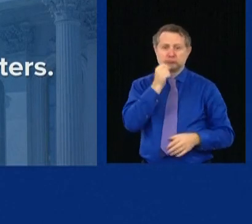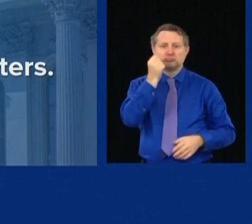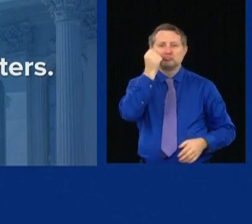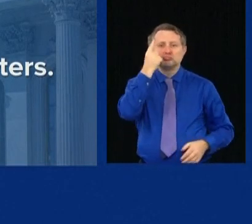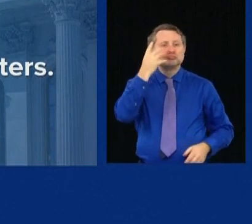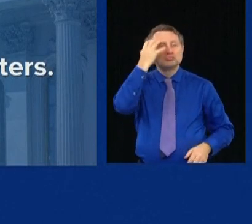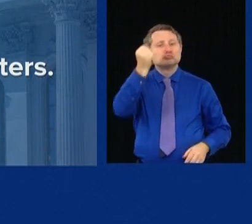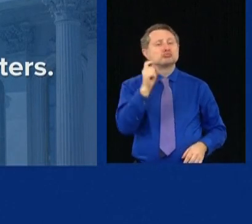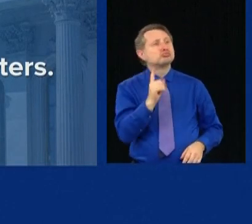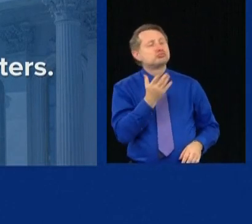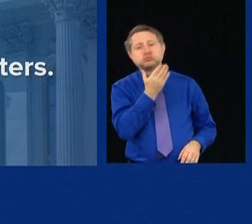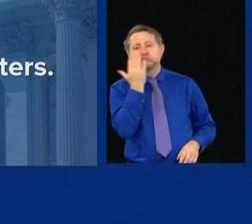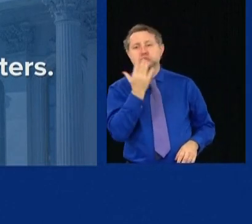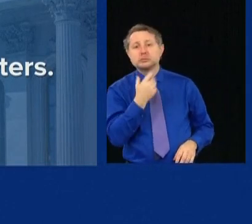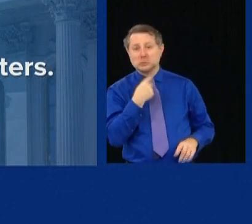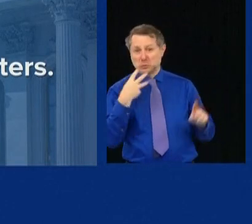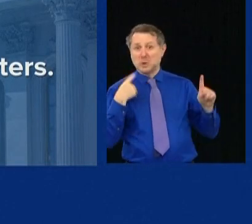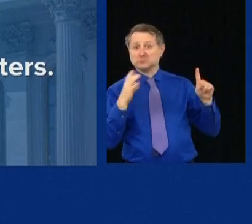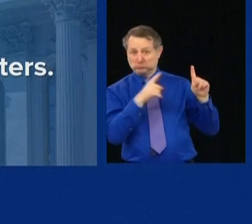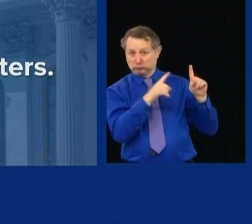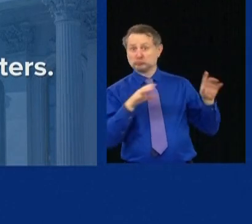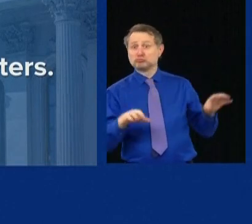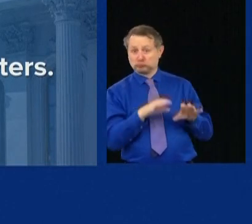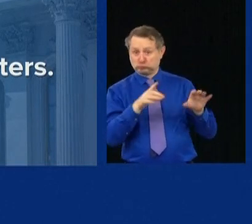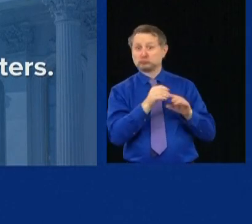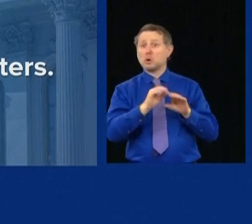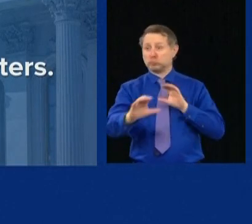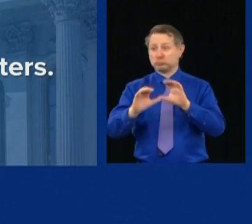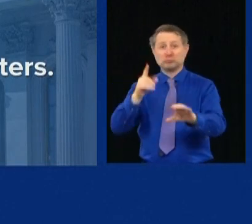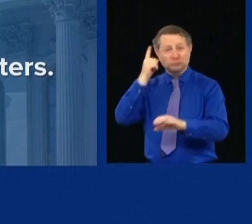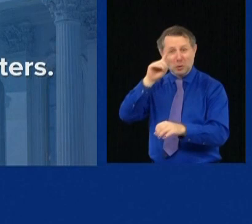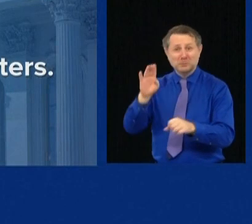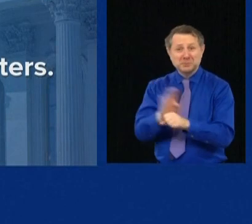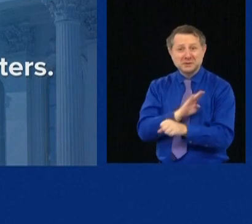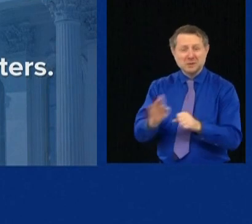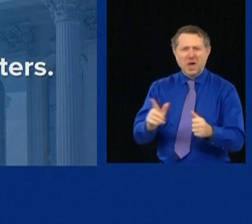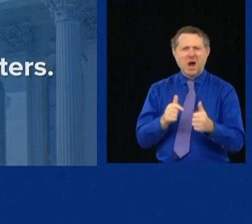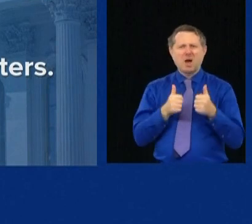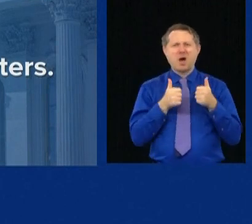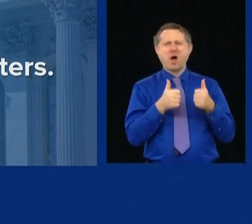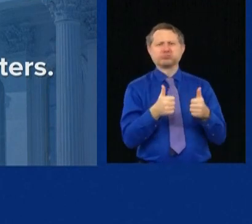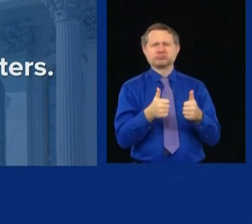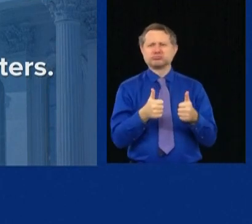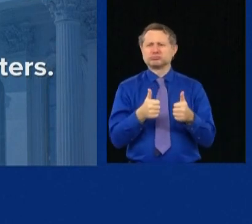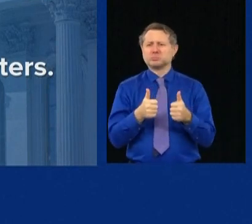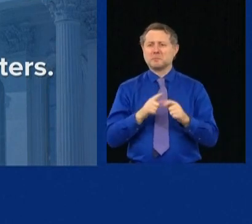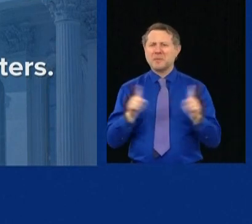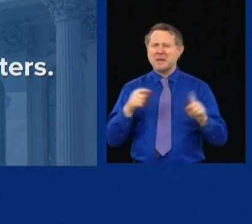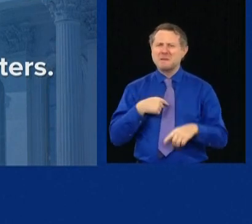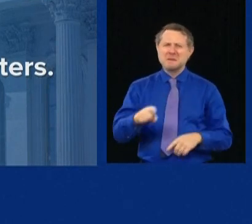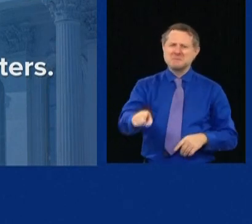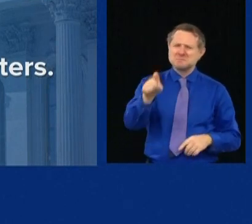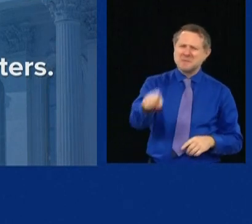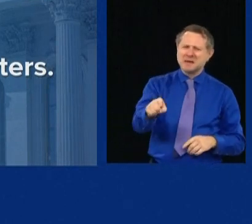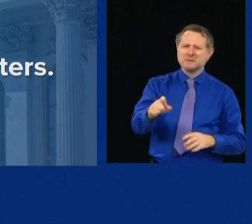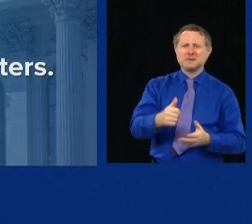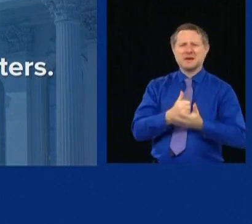AT THIS TIME? MAKES NO SENSE. WASHINGTON HAS ALREADY ACTED, THEY'VE DONE A LOT OF BUSINESS